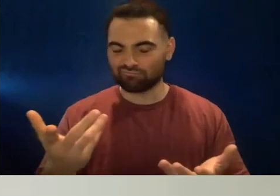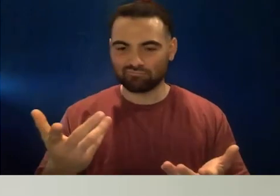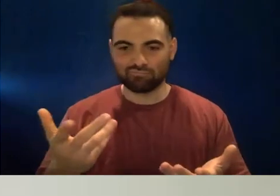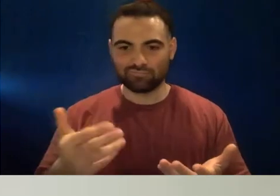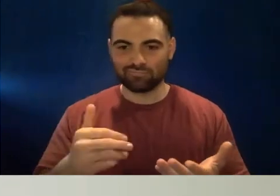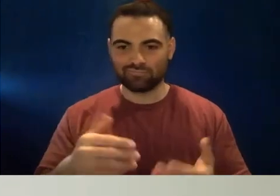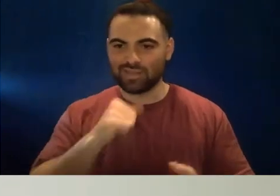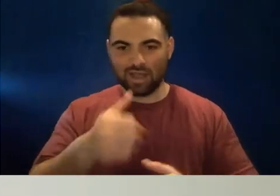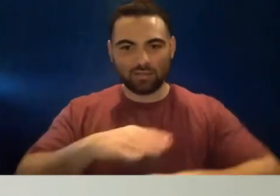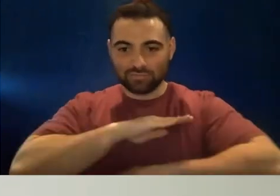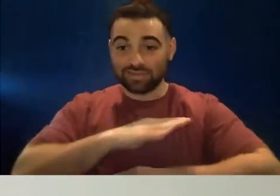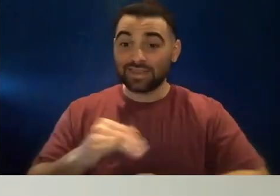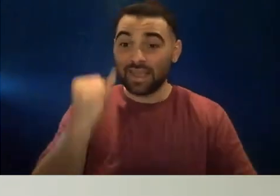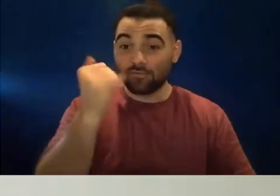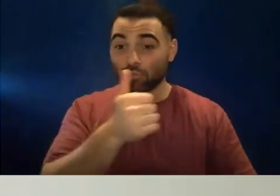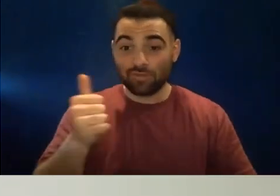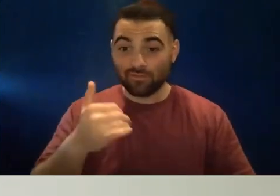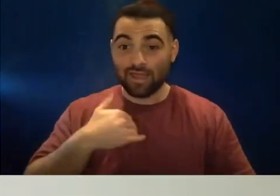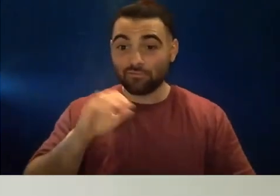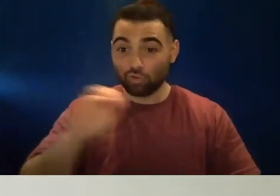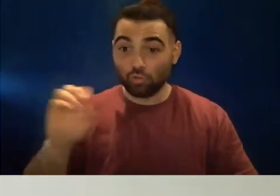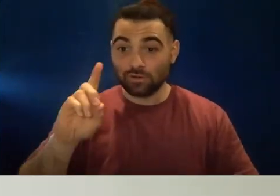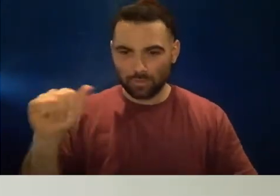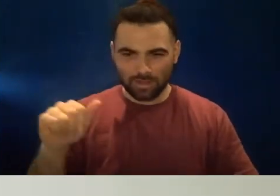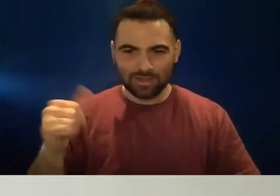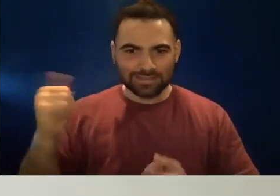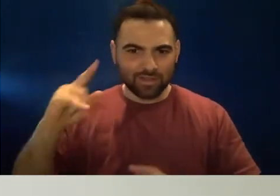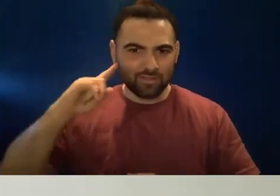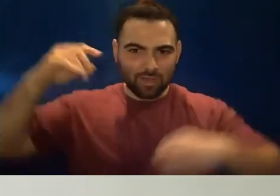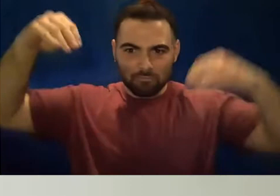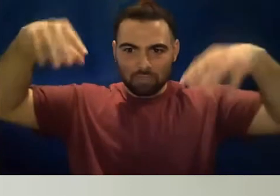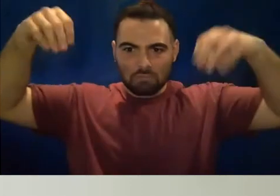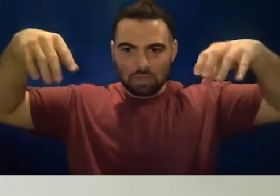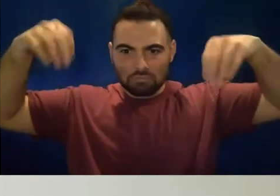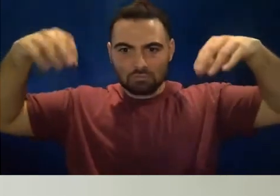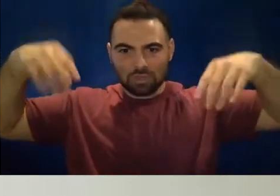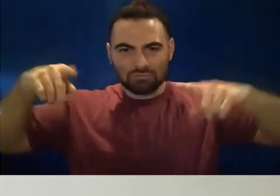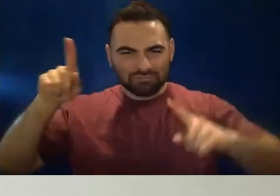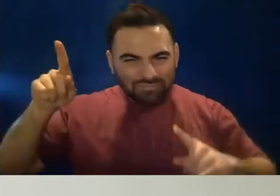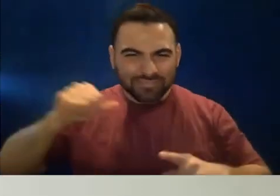it's very difficult to comprehend some of the announcements that are being made on the trains and in the stations.